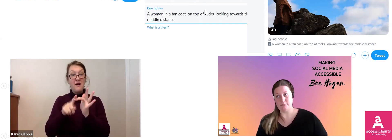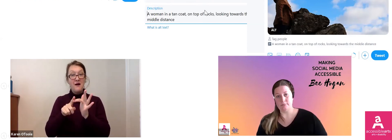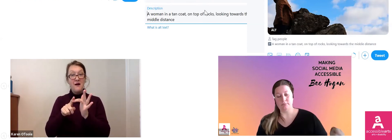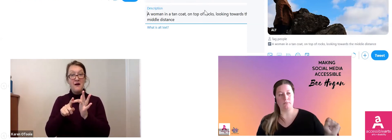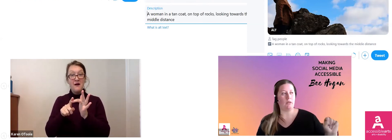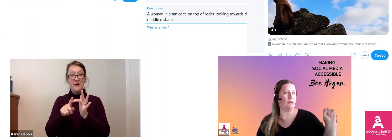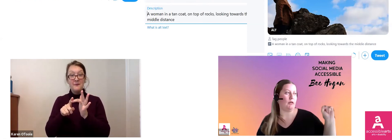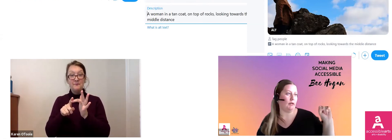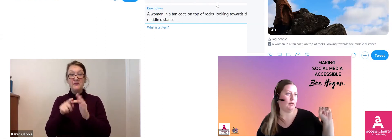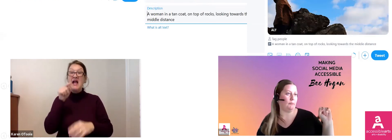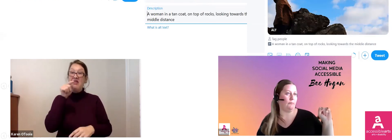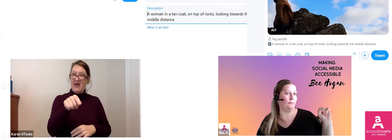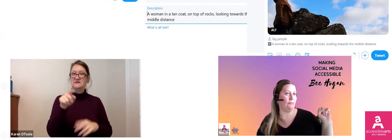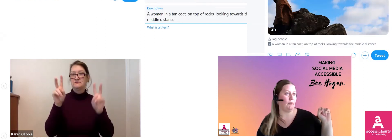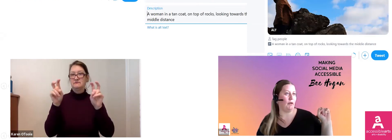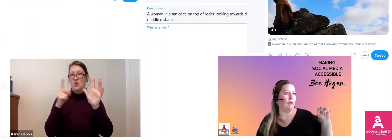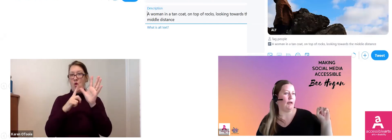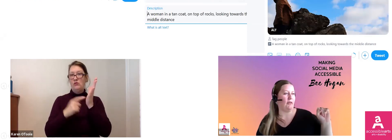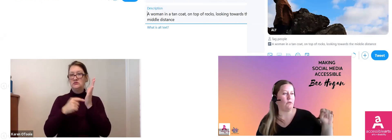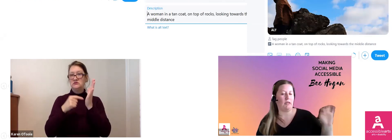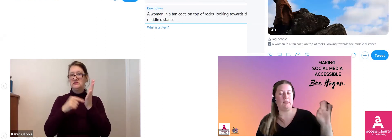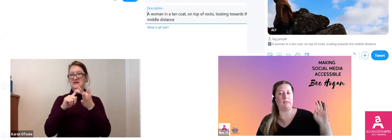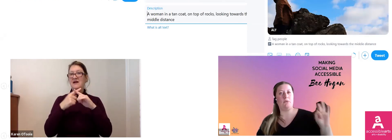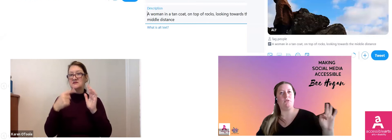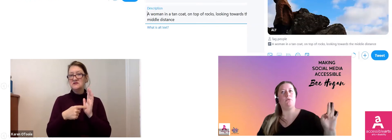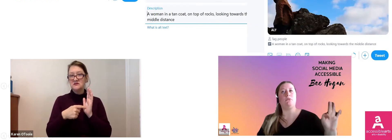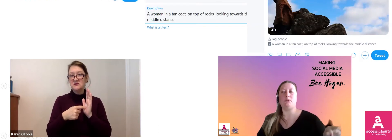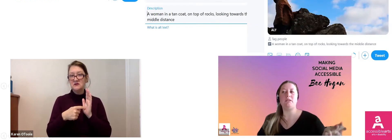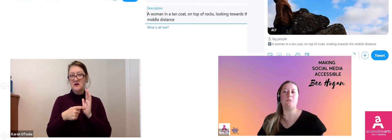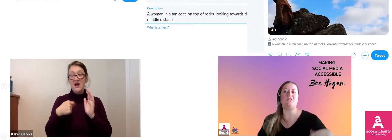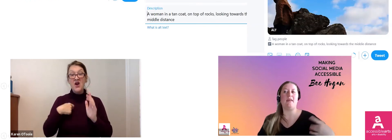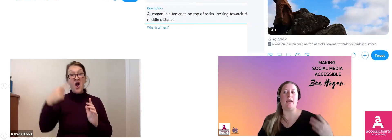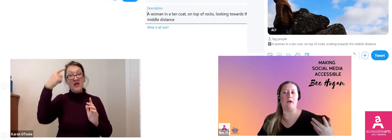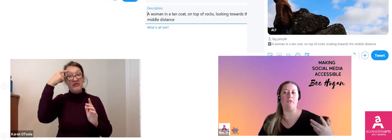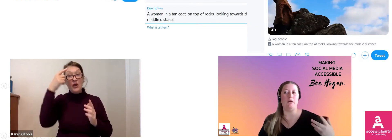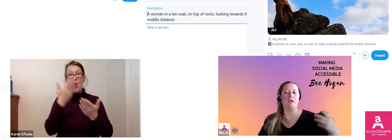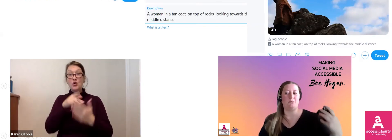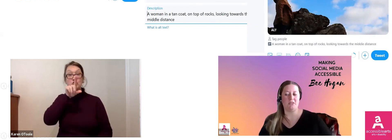I think this is most important on Twitter because they have specific